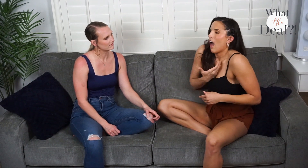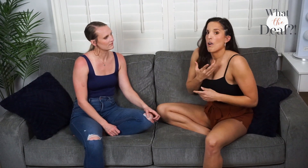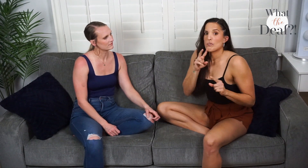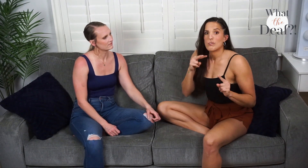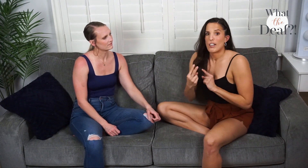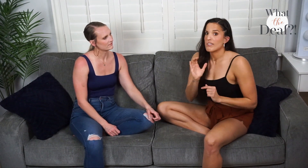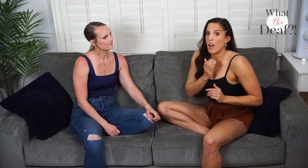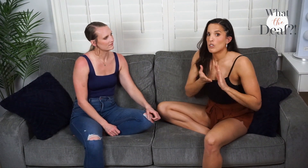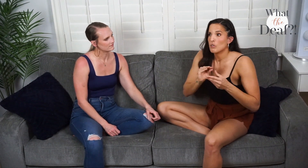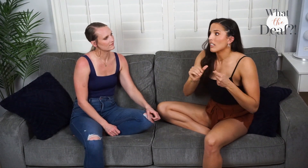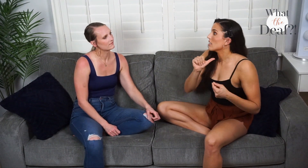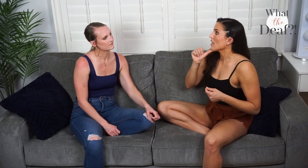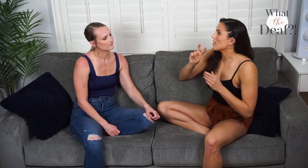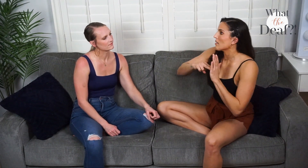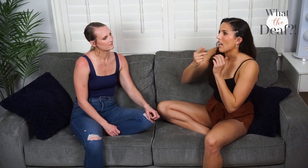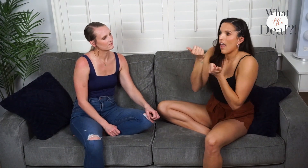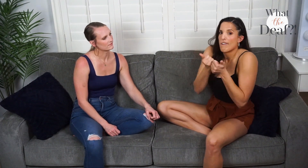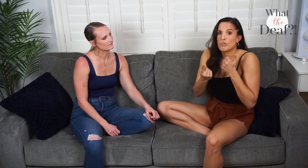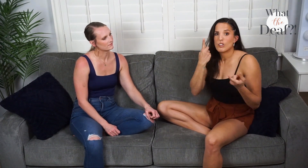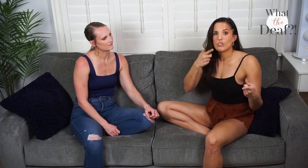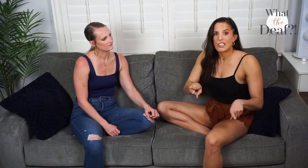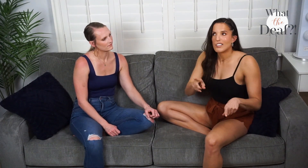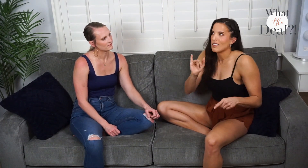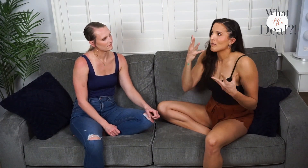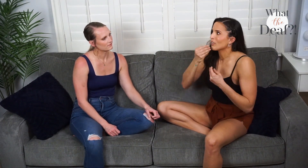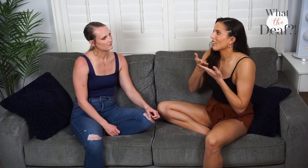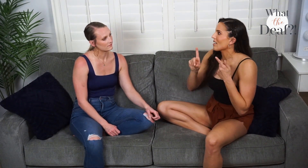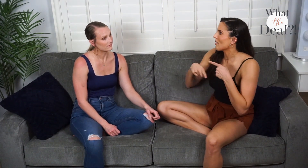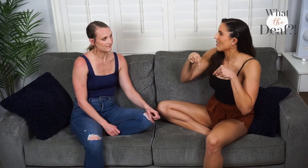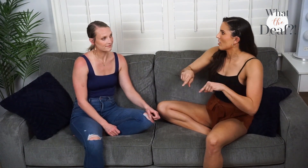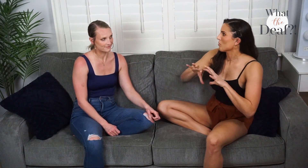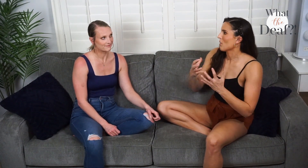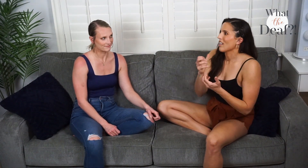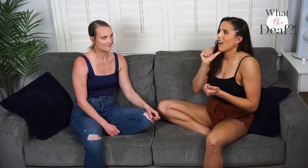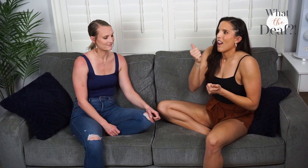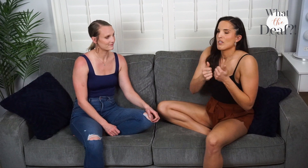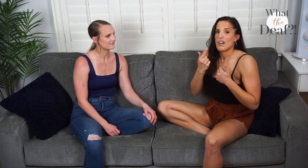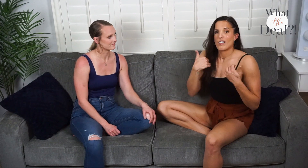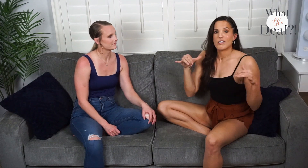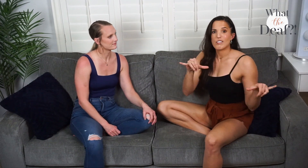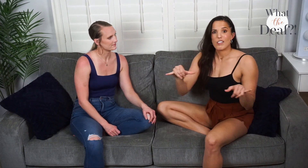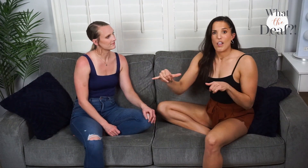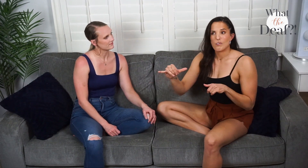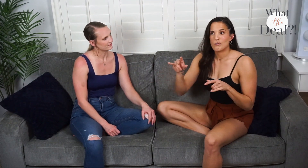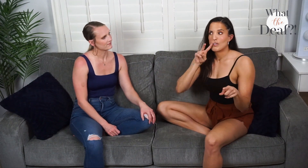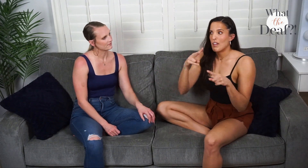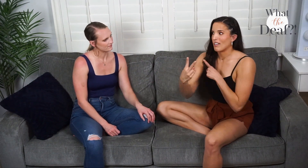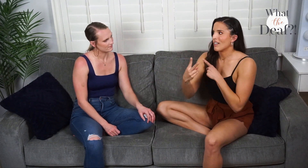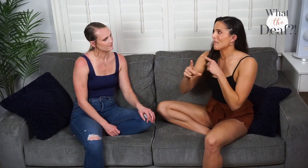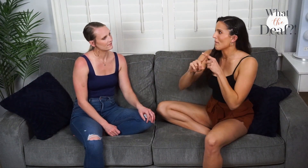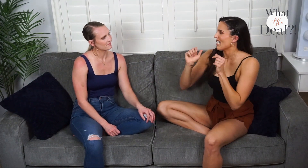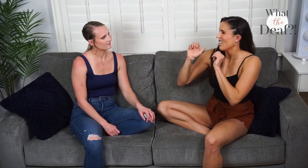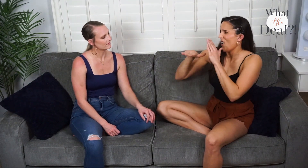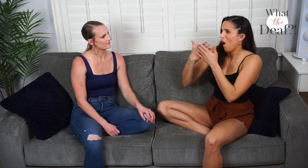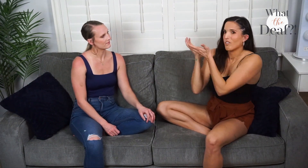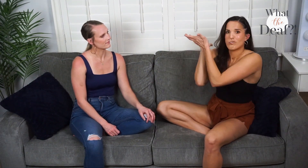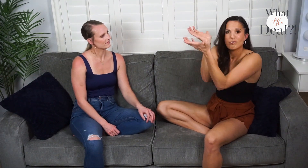And this is just our perspective and our stories, it does not mean that everyone agrees and that's a beautiful thing about this world. Not everyone has to have the same perspective